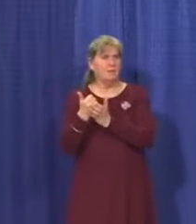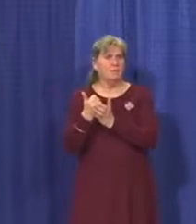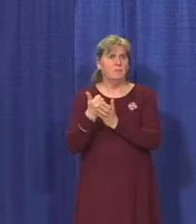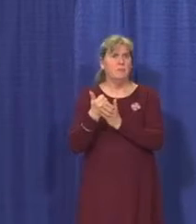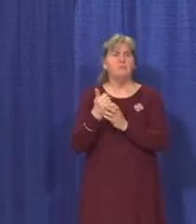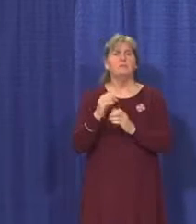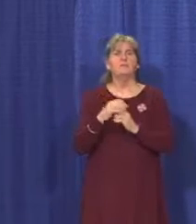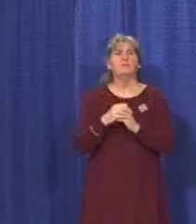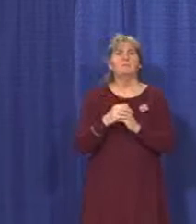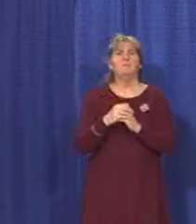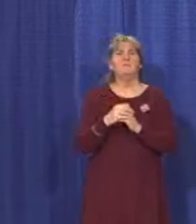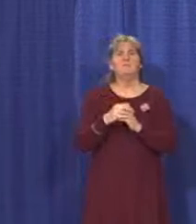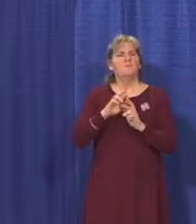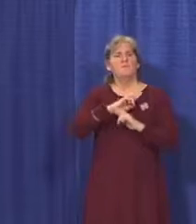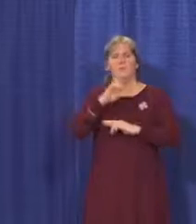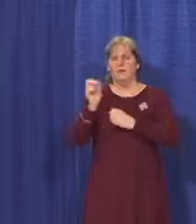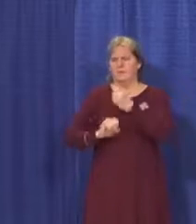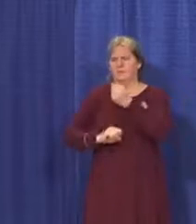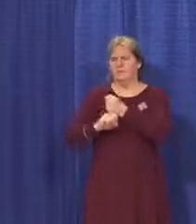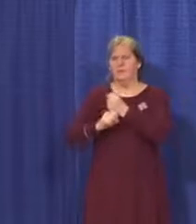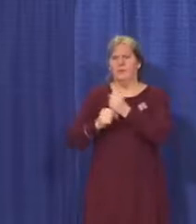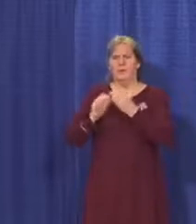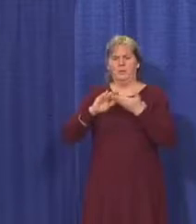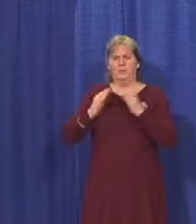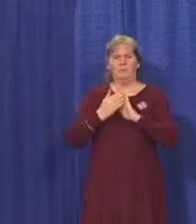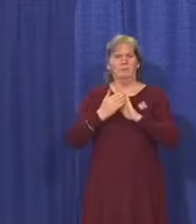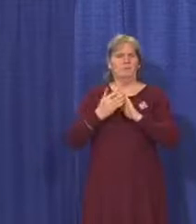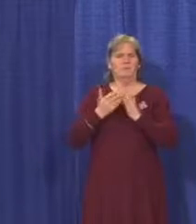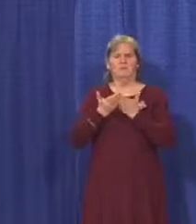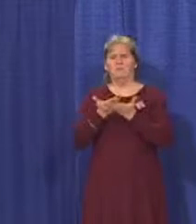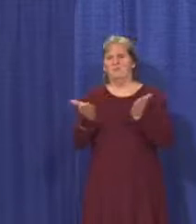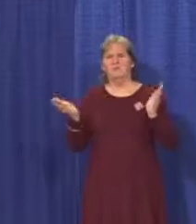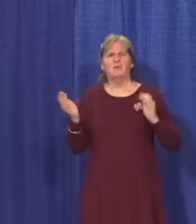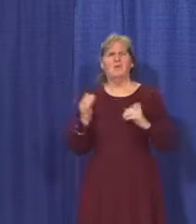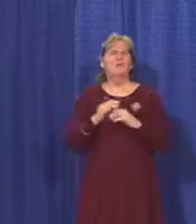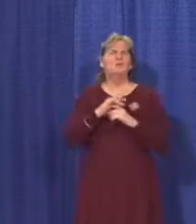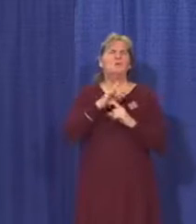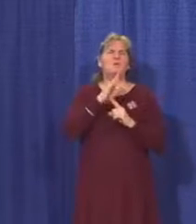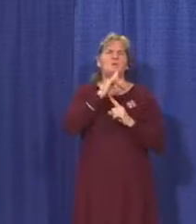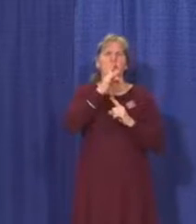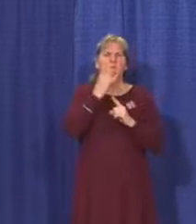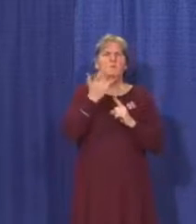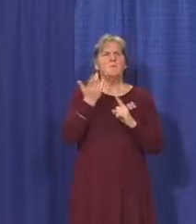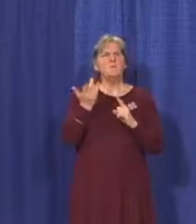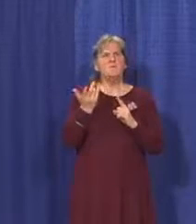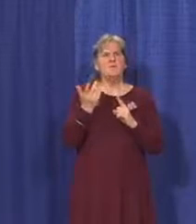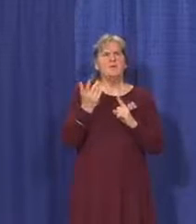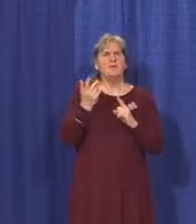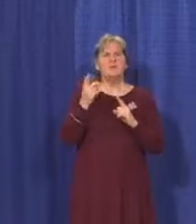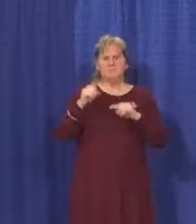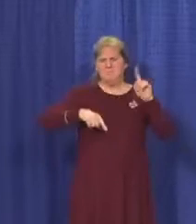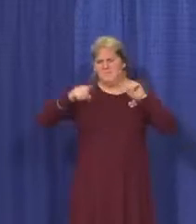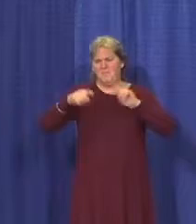needs of our community members. So it is a diverse approach but